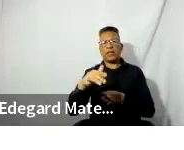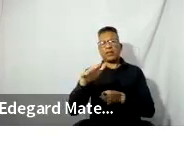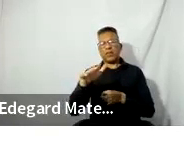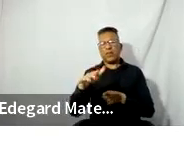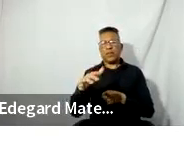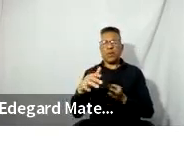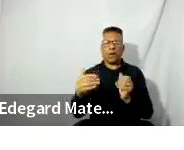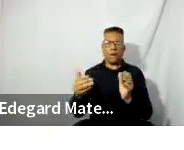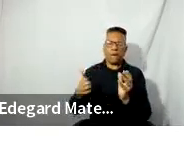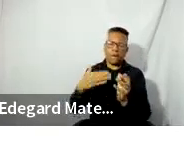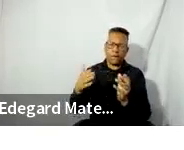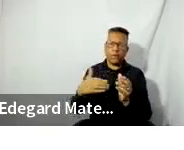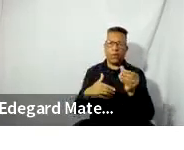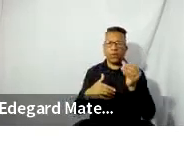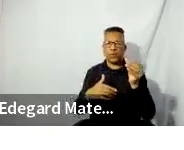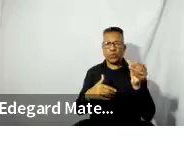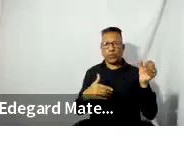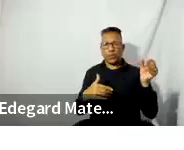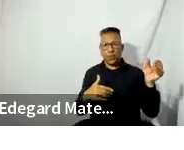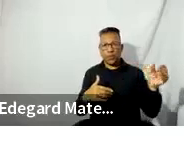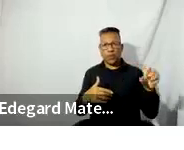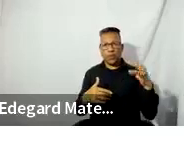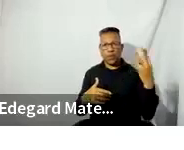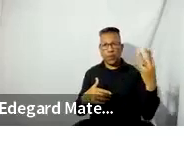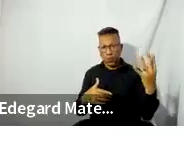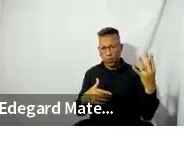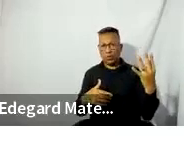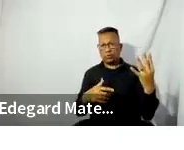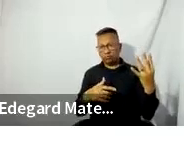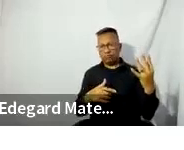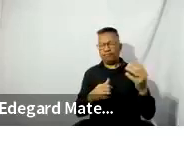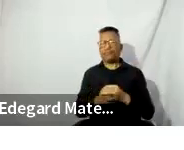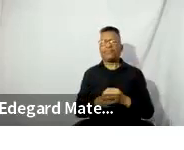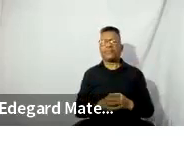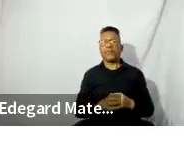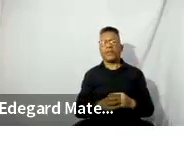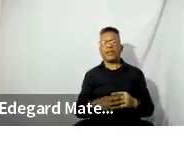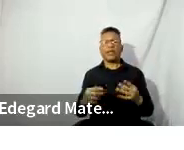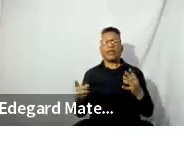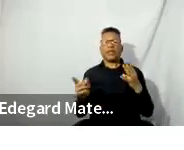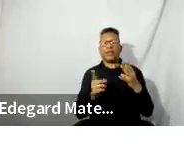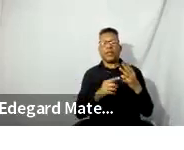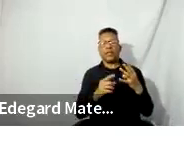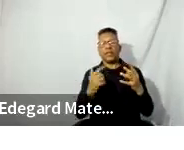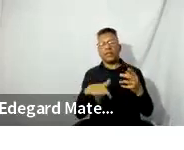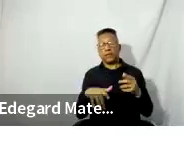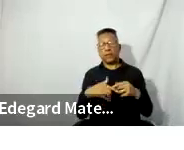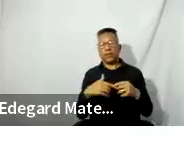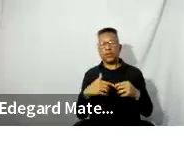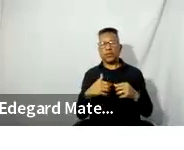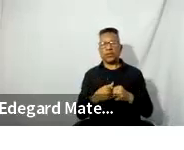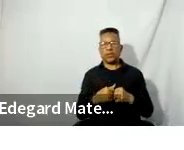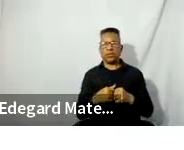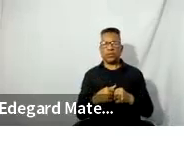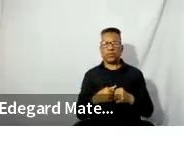n collect in the fourth volume Now, according to most schools